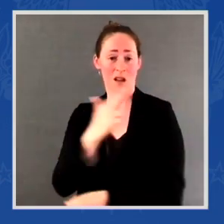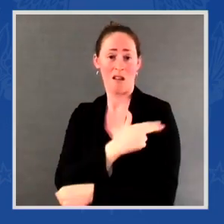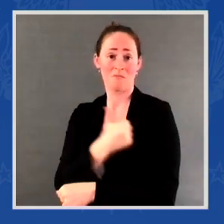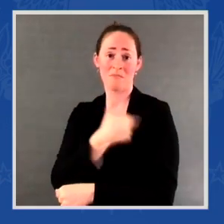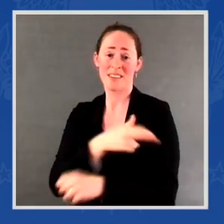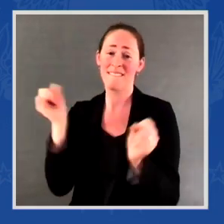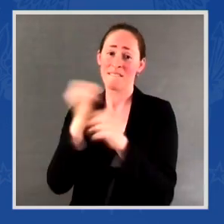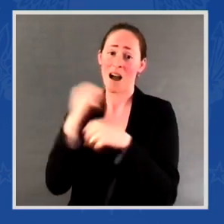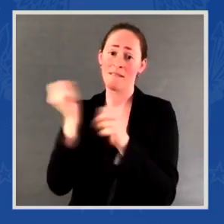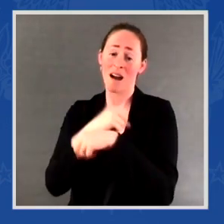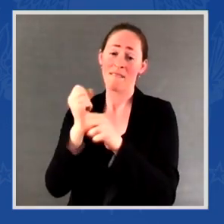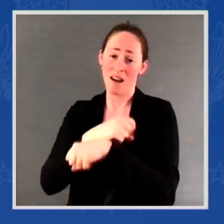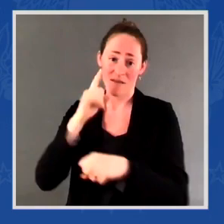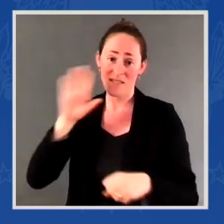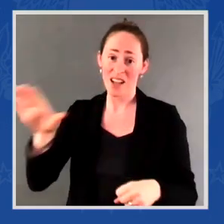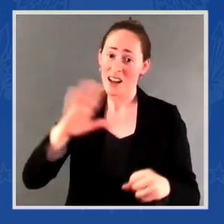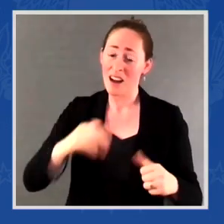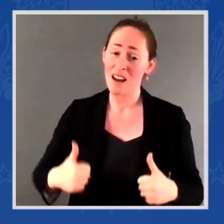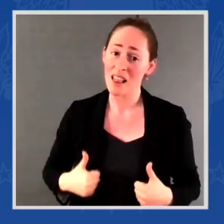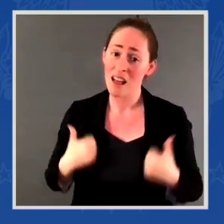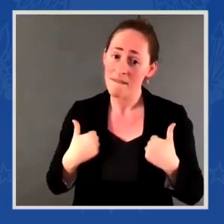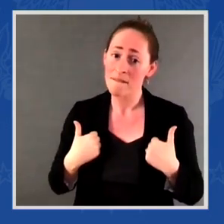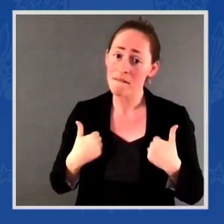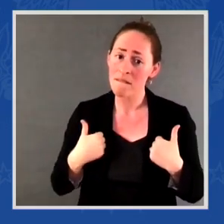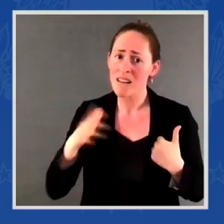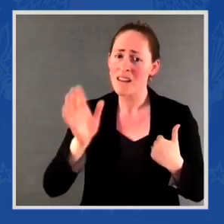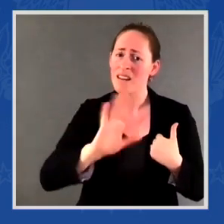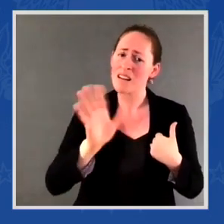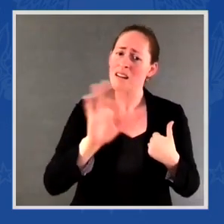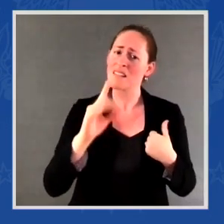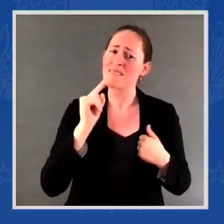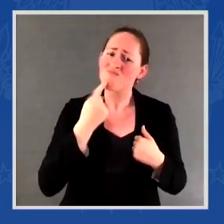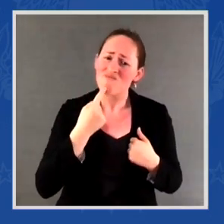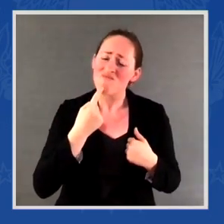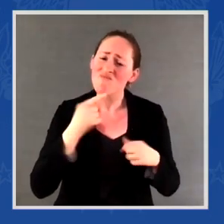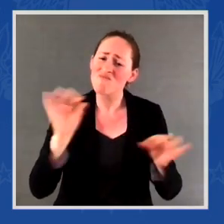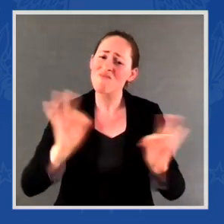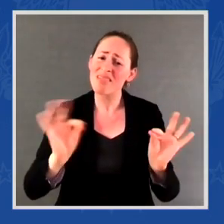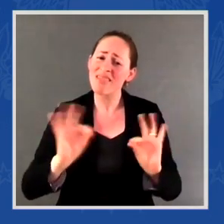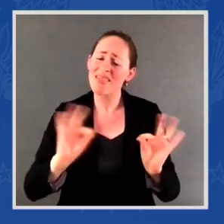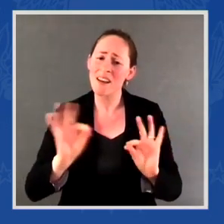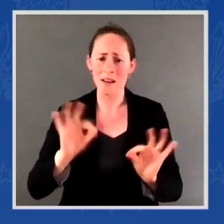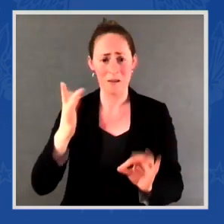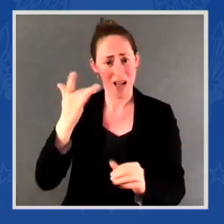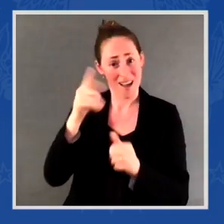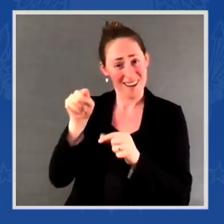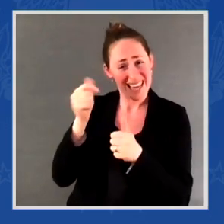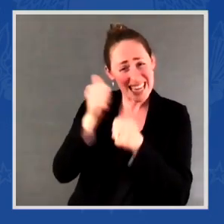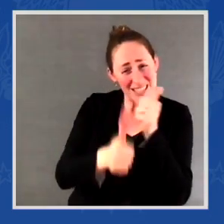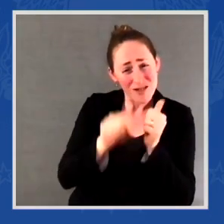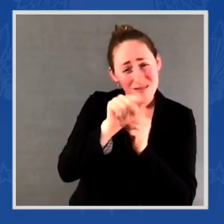but each one of those 400 people are family, friends, partners and heroes to their communities.